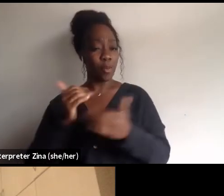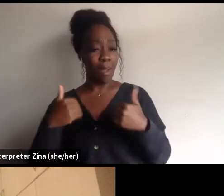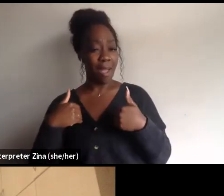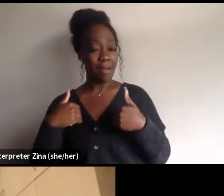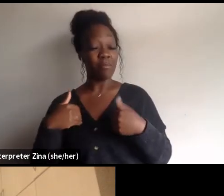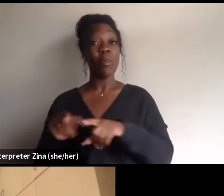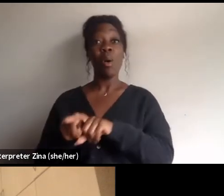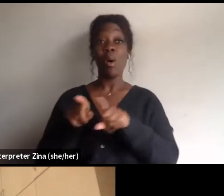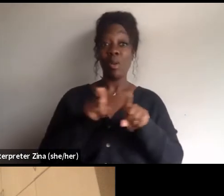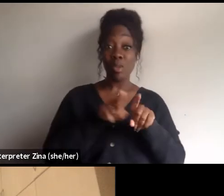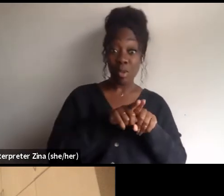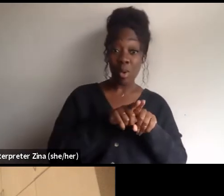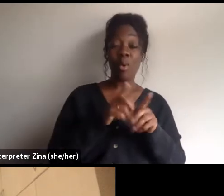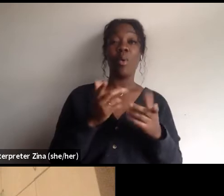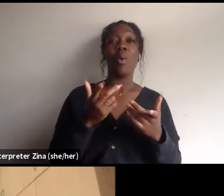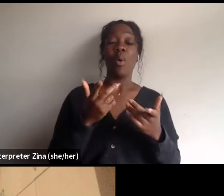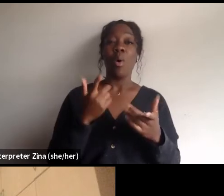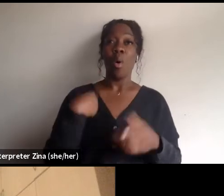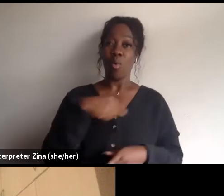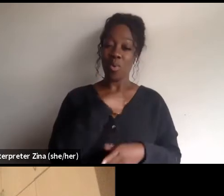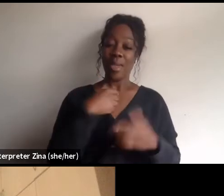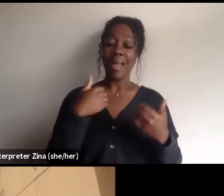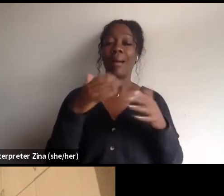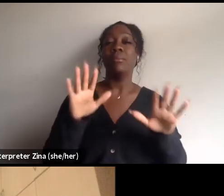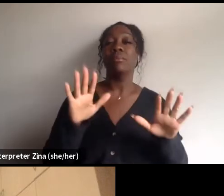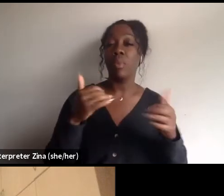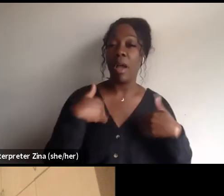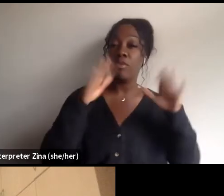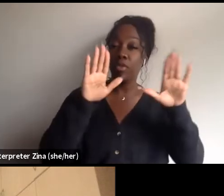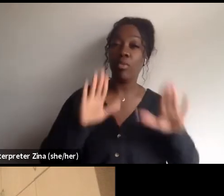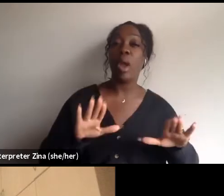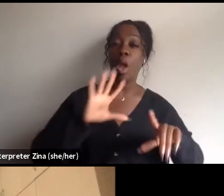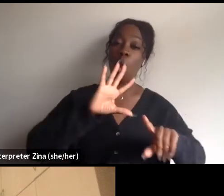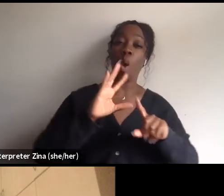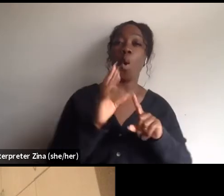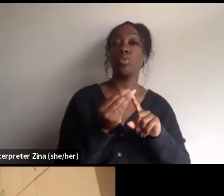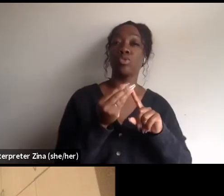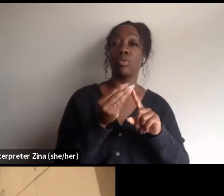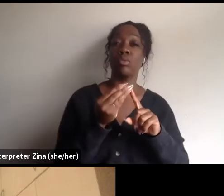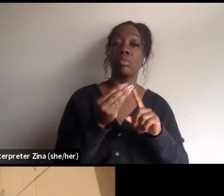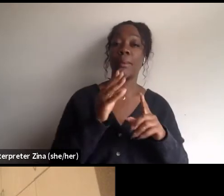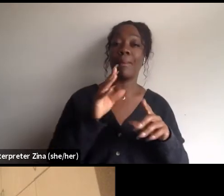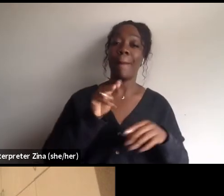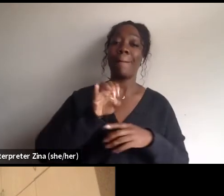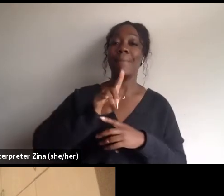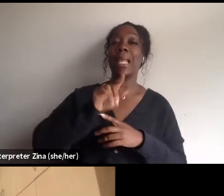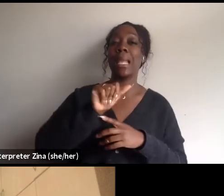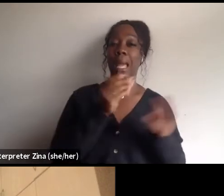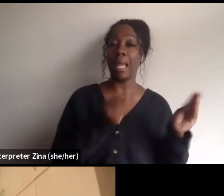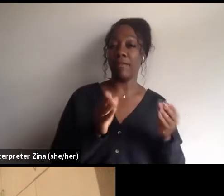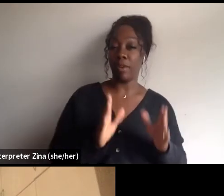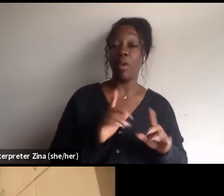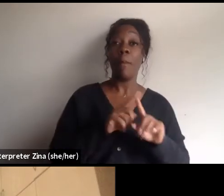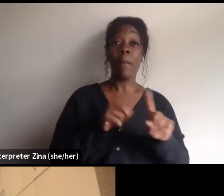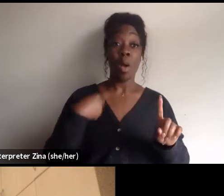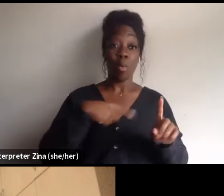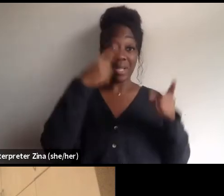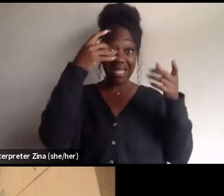because she's such a good cultural mediator. We decided that we'd get her to interview all the people so that people had a bit more